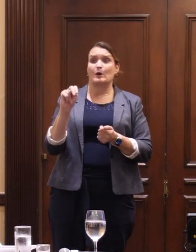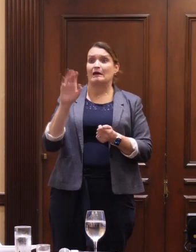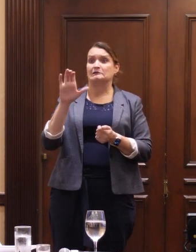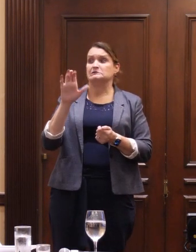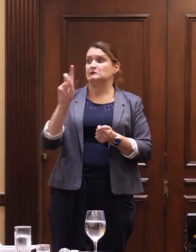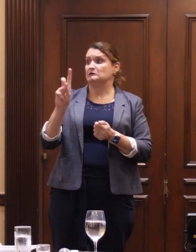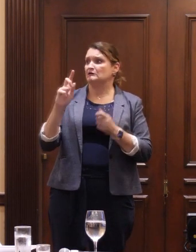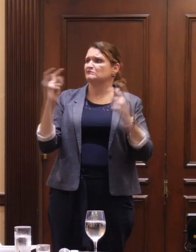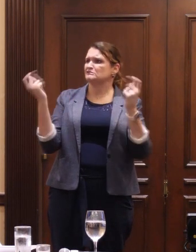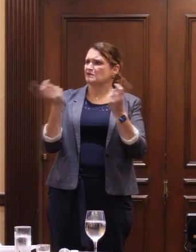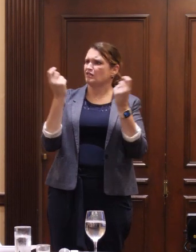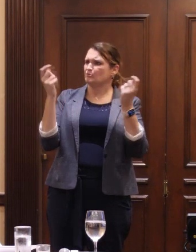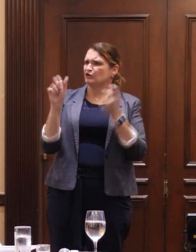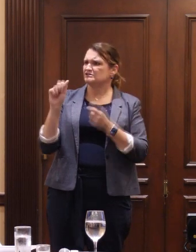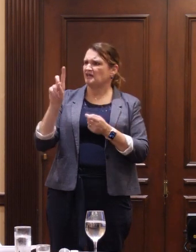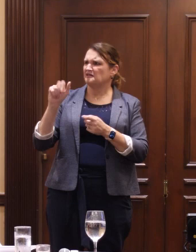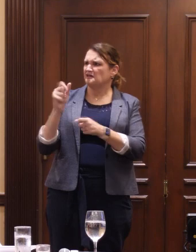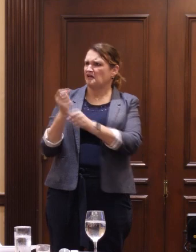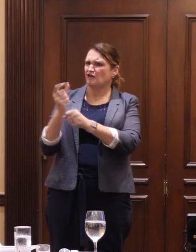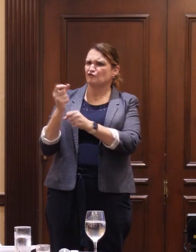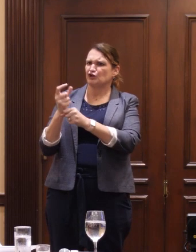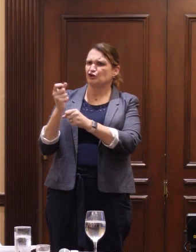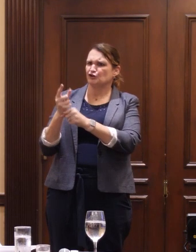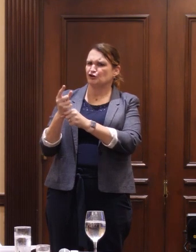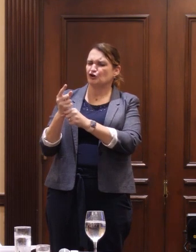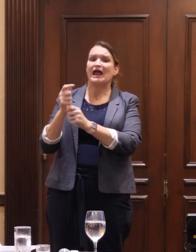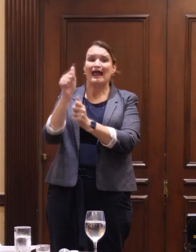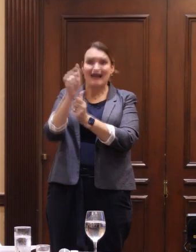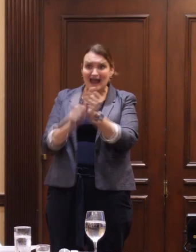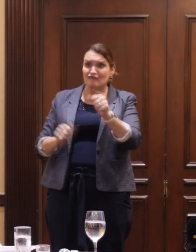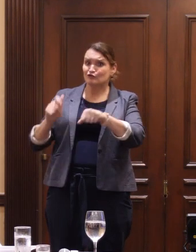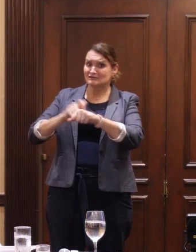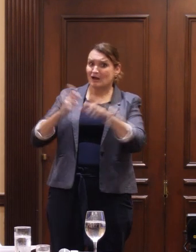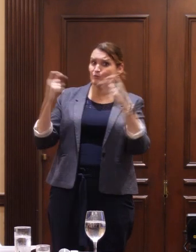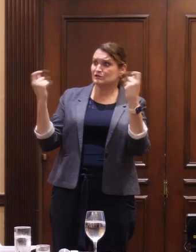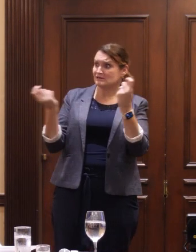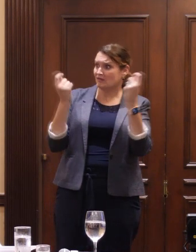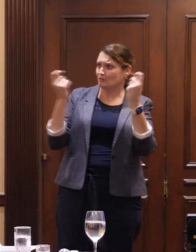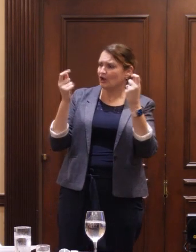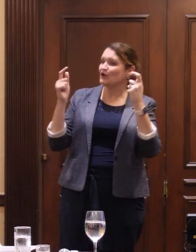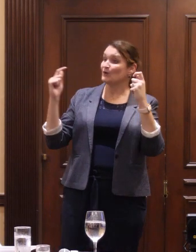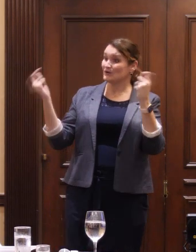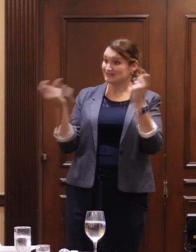of Americans with Disabilities Act we're really celebrating our own agency's history as well